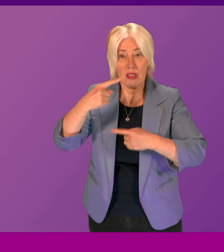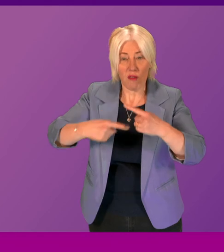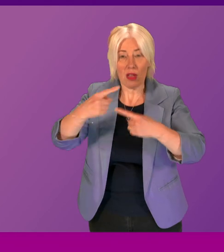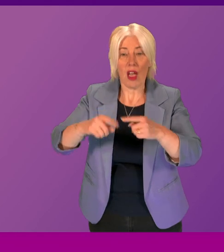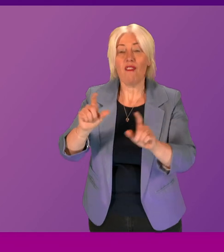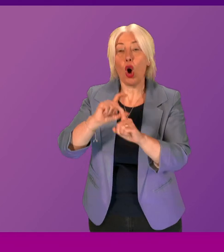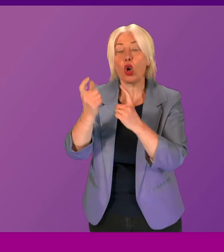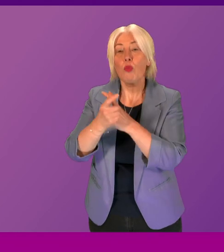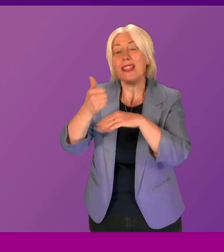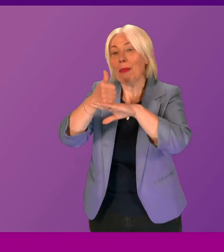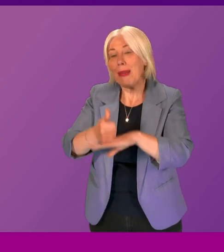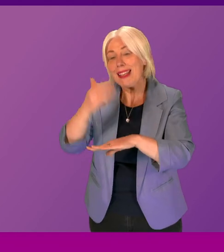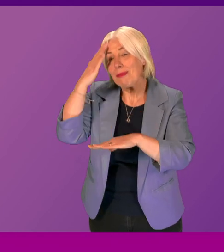mental health support.